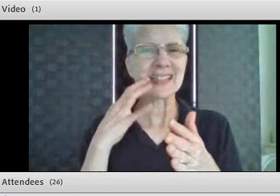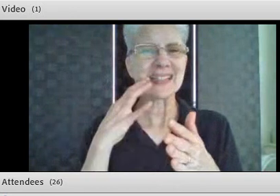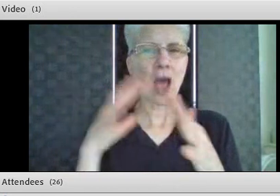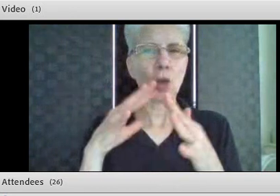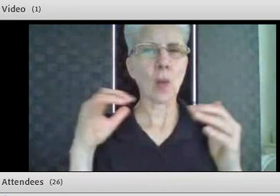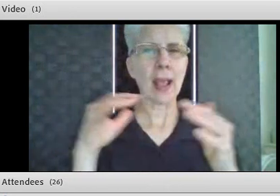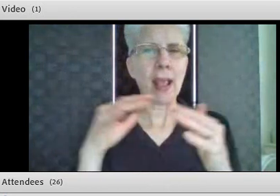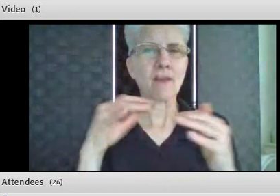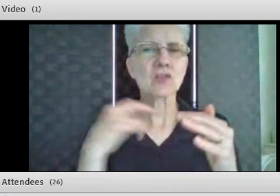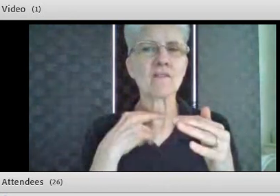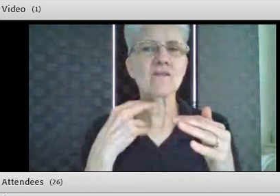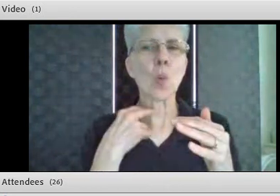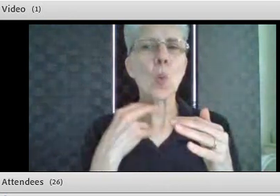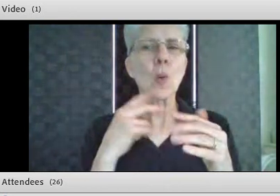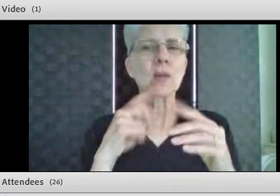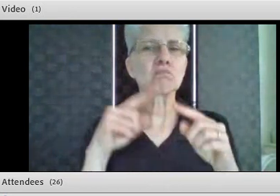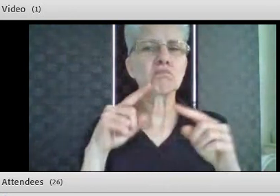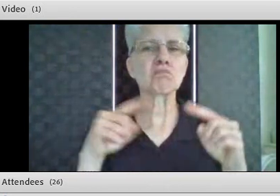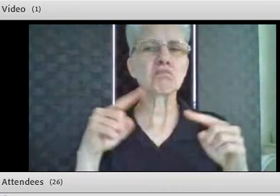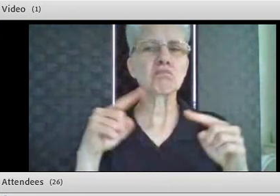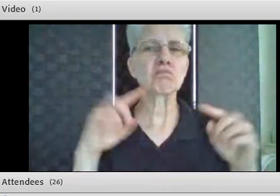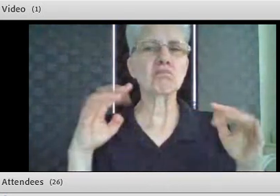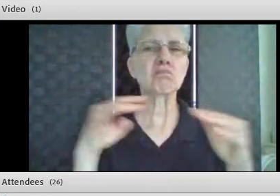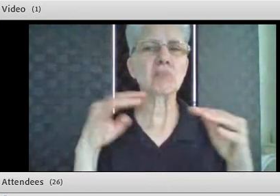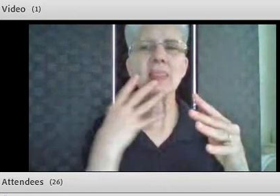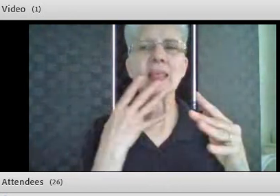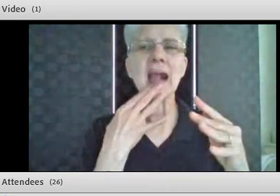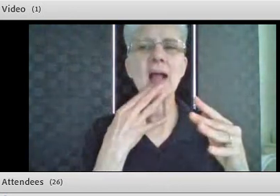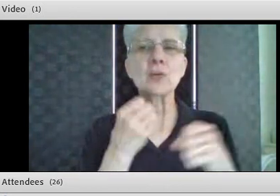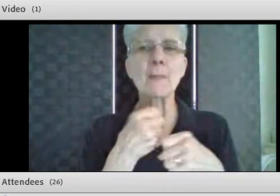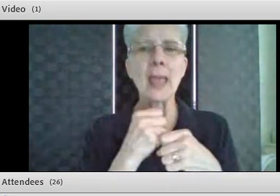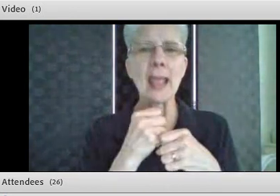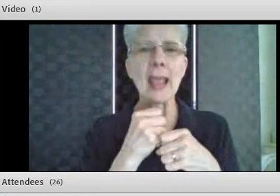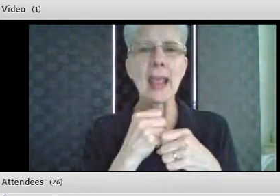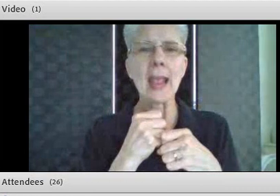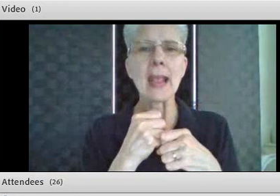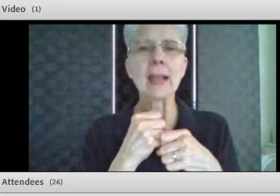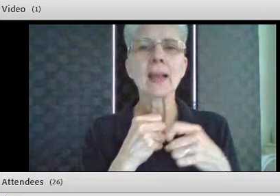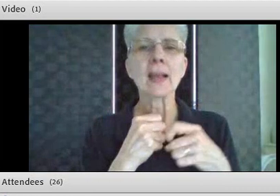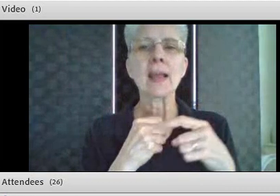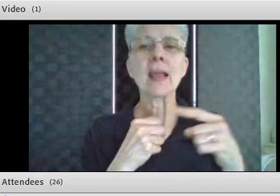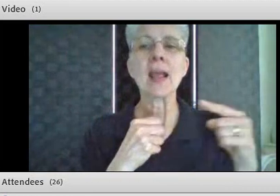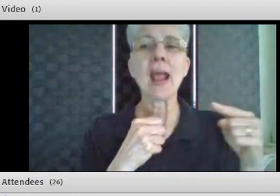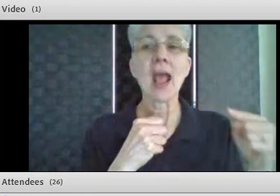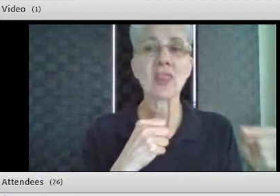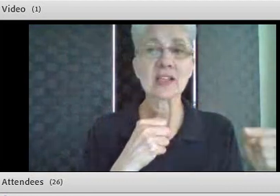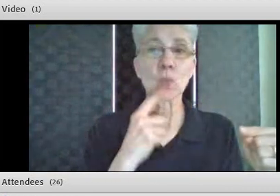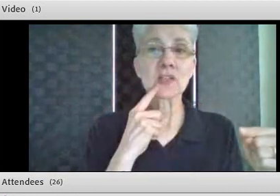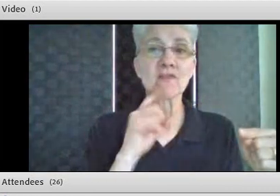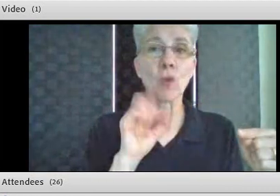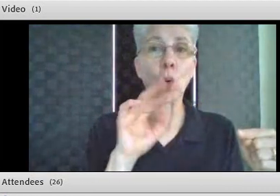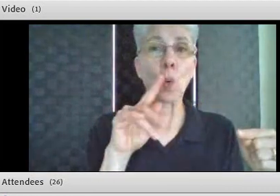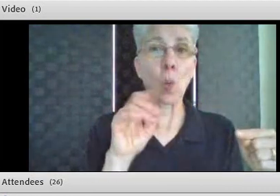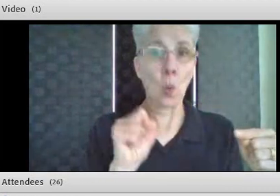This one here shows you the sound waves of your voice